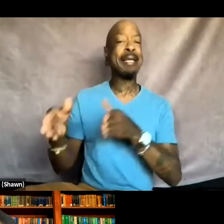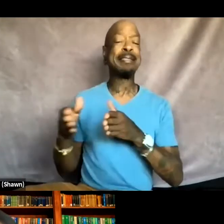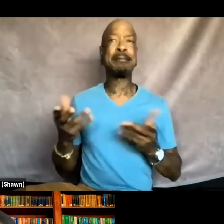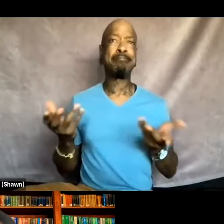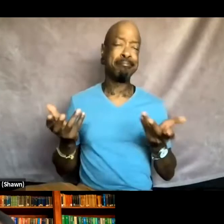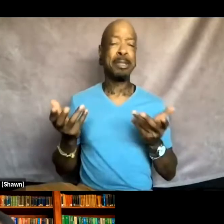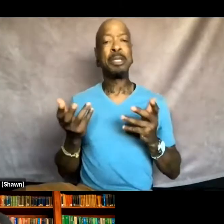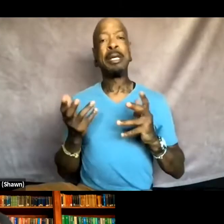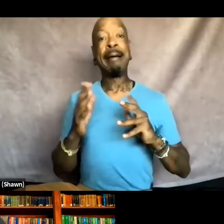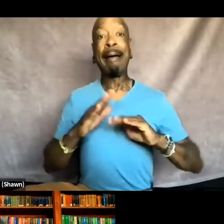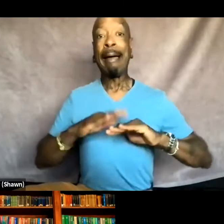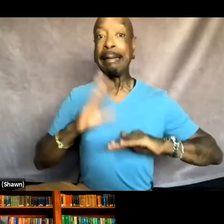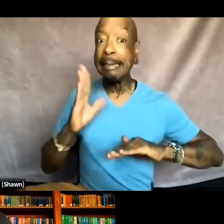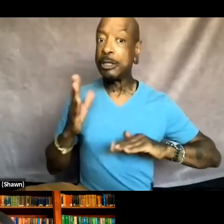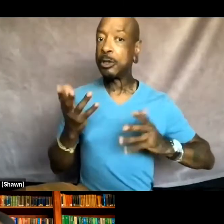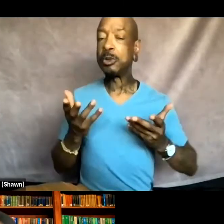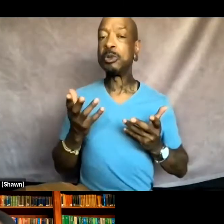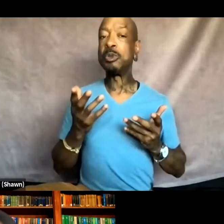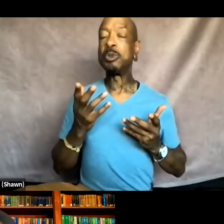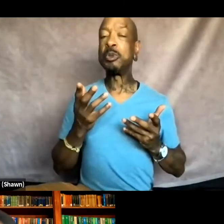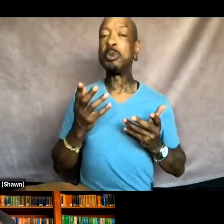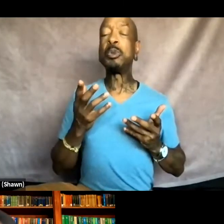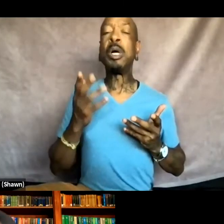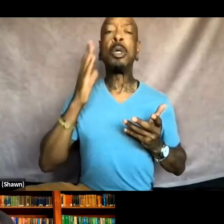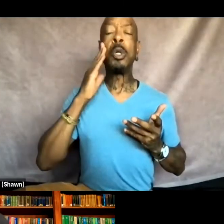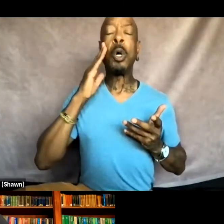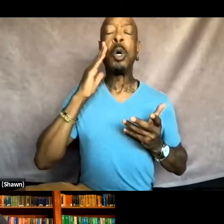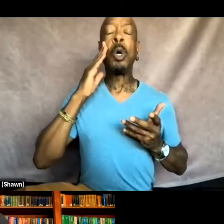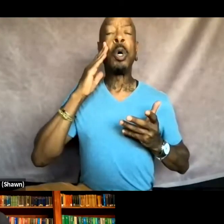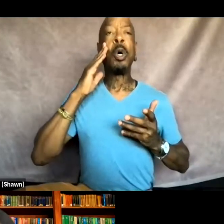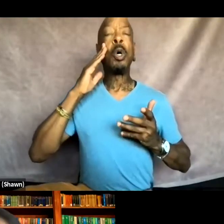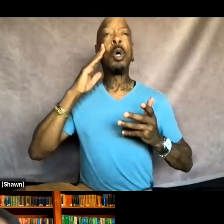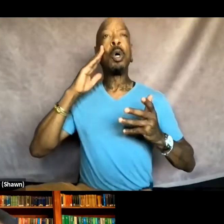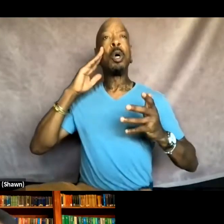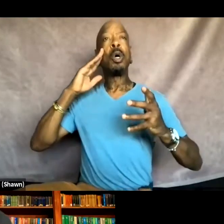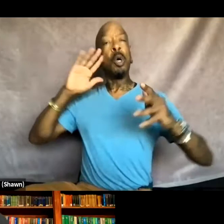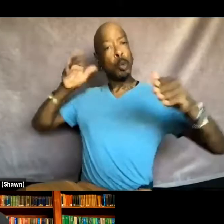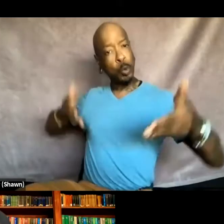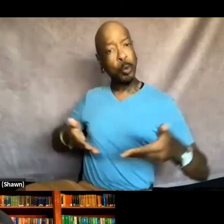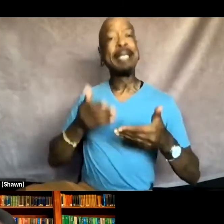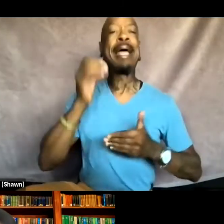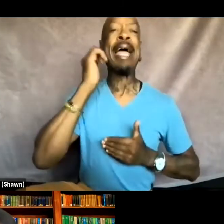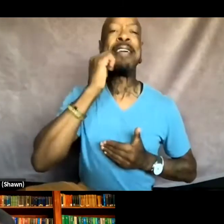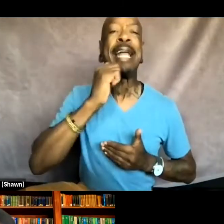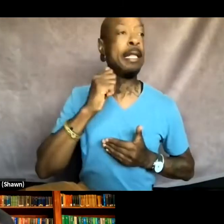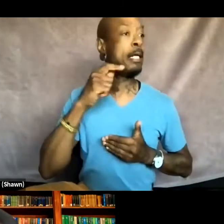Keah Brown: greet each day like they belong in every room that they enter because that's